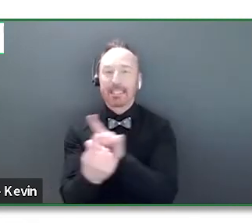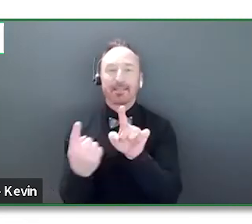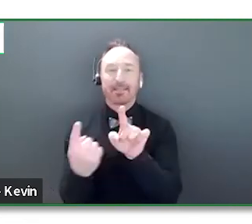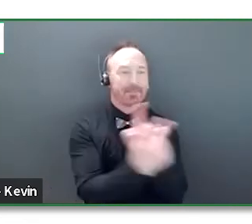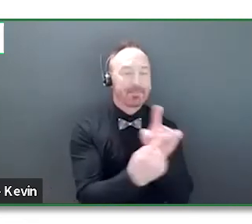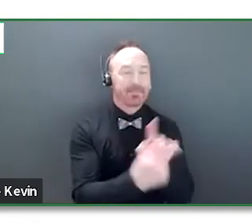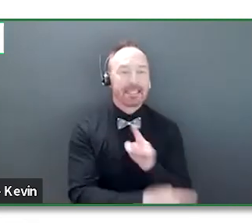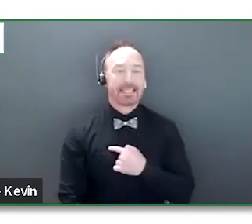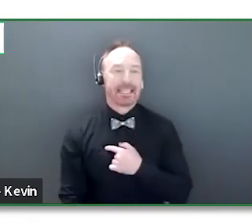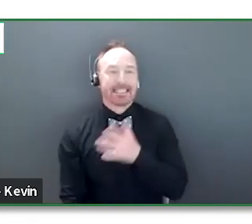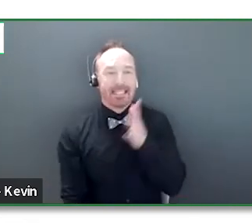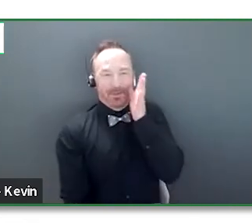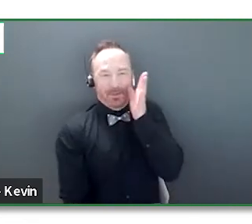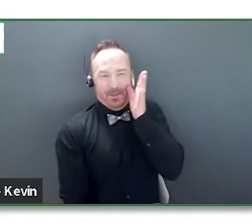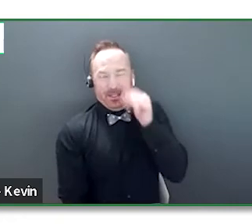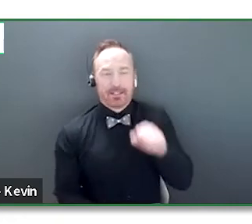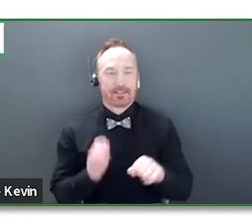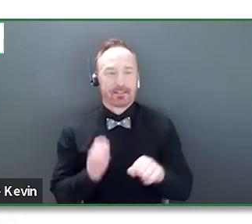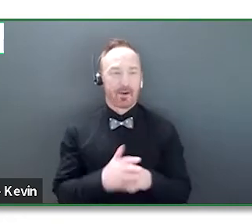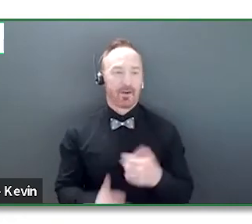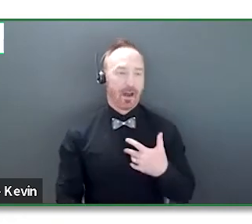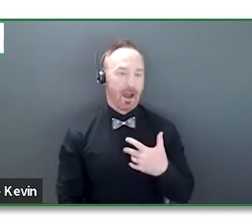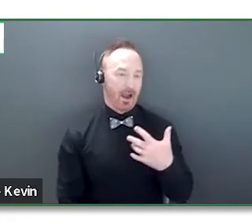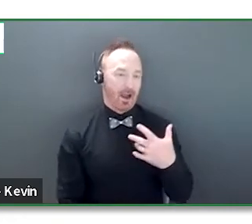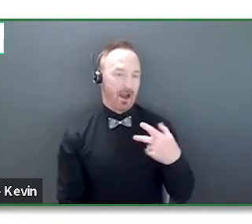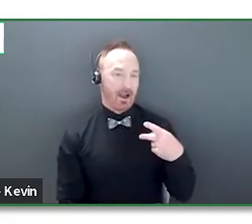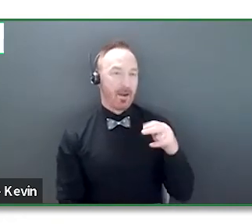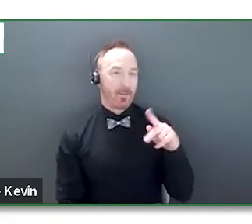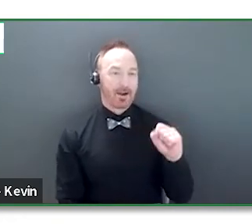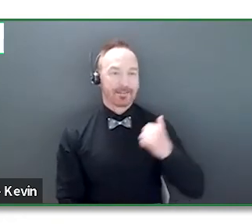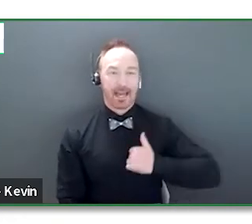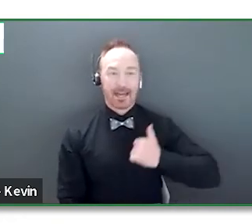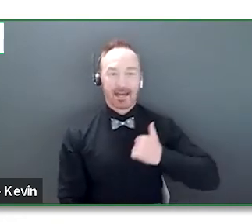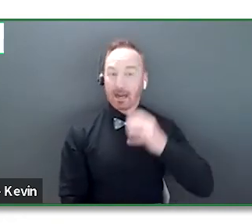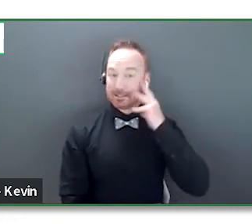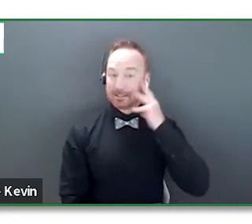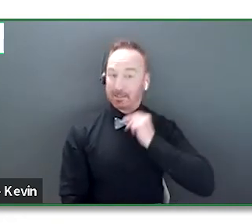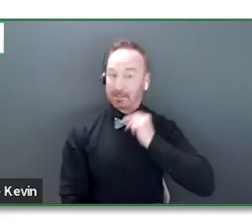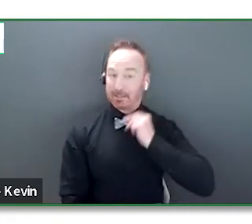our experiences at Parks Canada meaningful for everyone. Thank you so much.